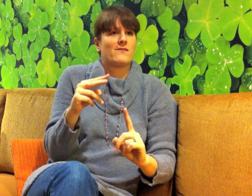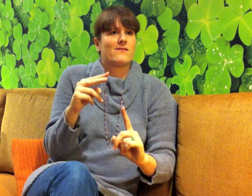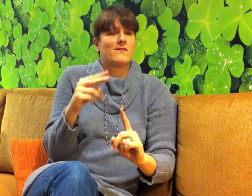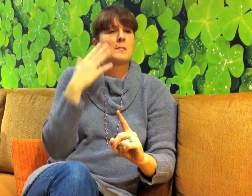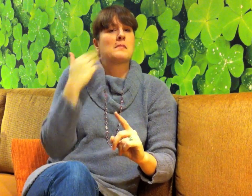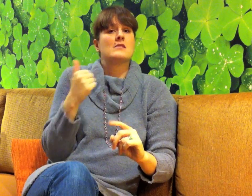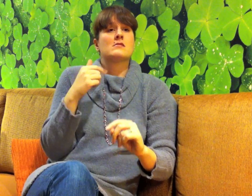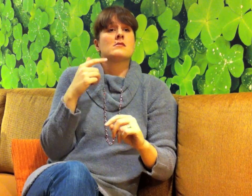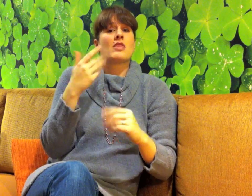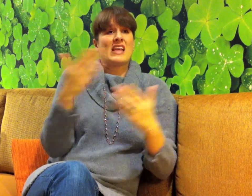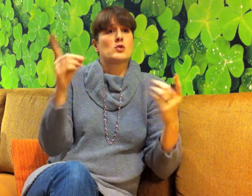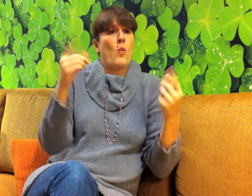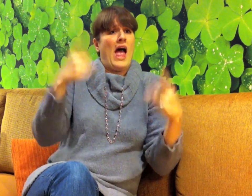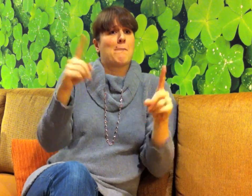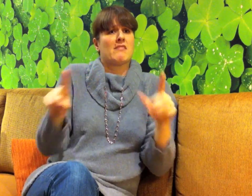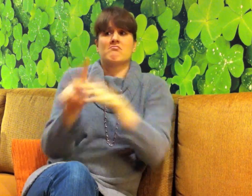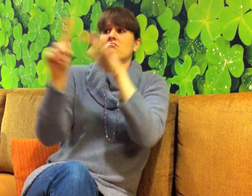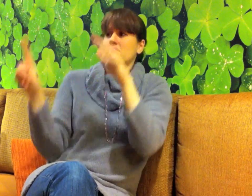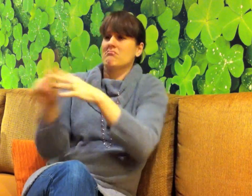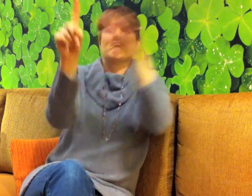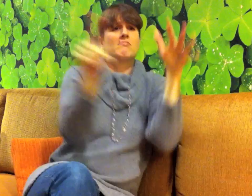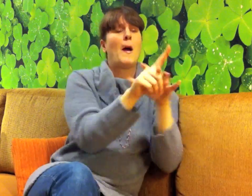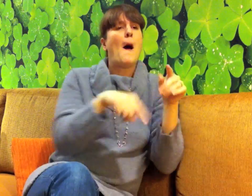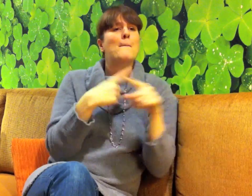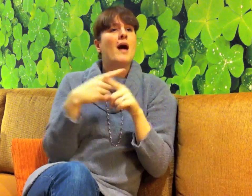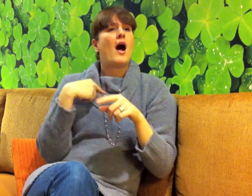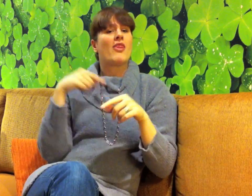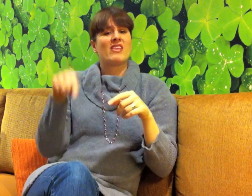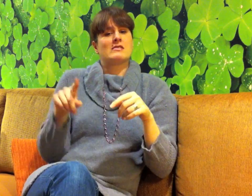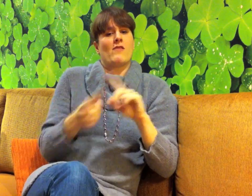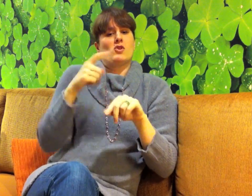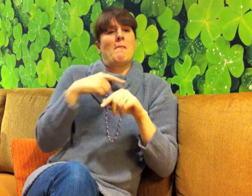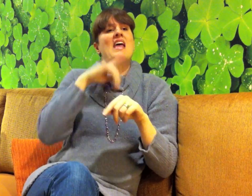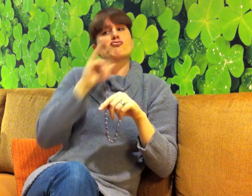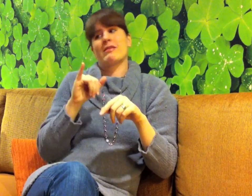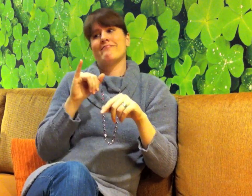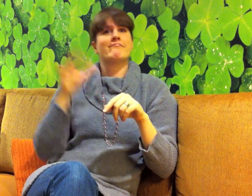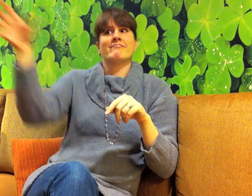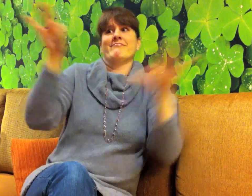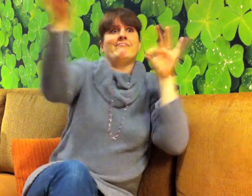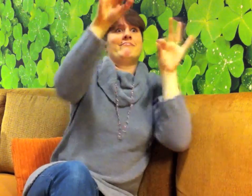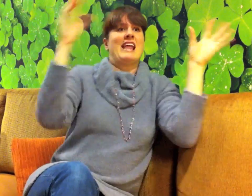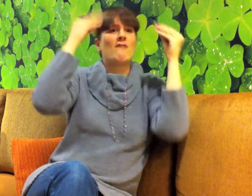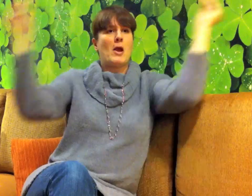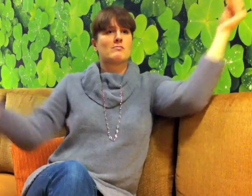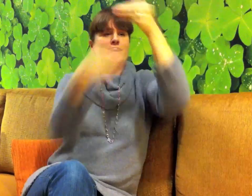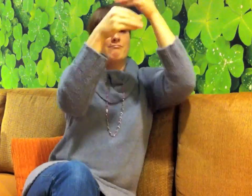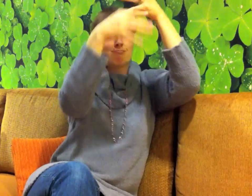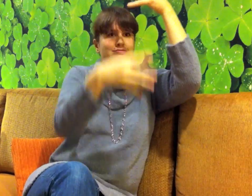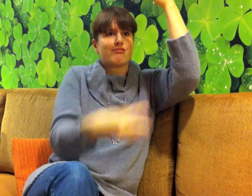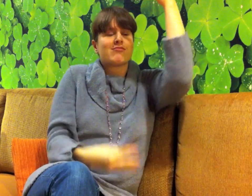Because things do happen frequently, but this is the first time I picked different information and put in one list.